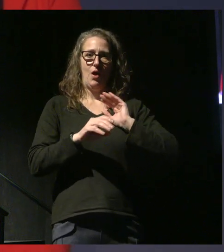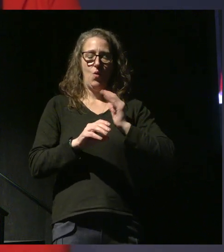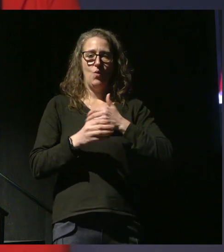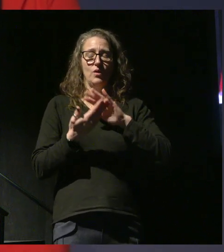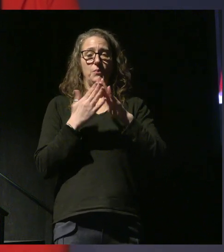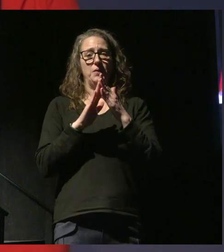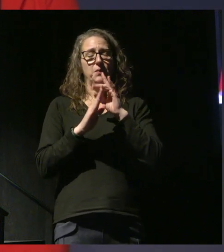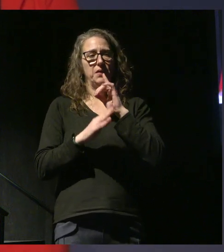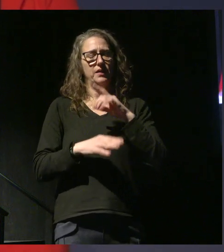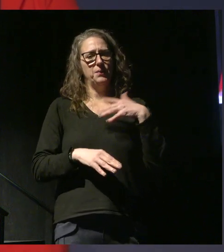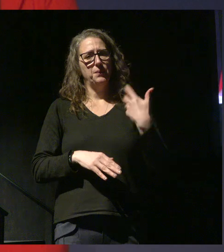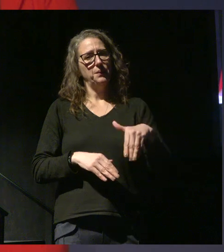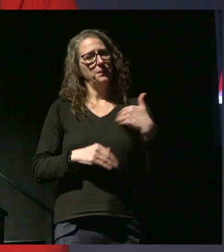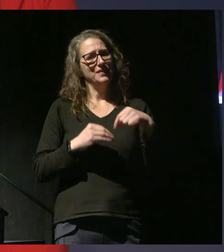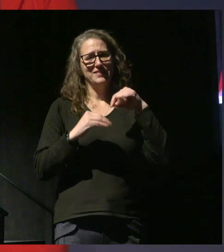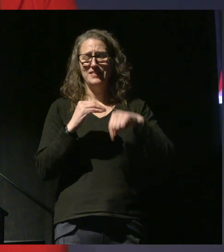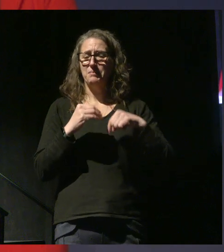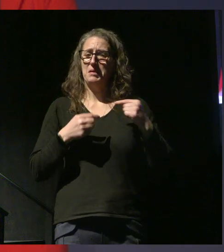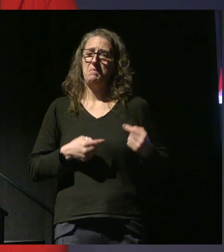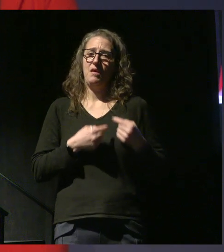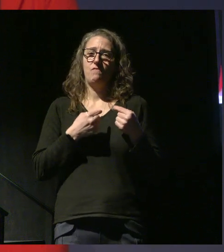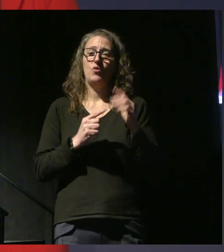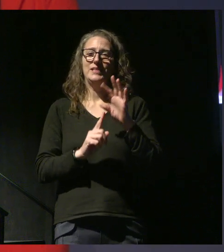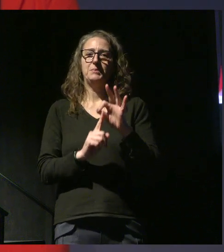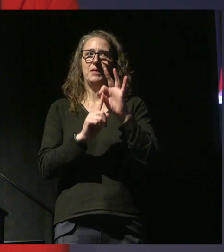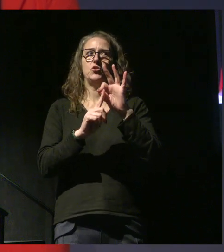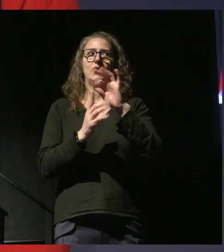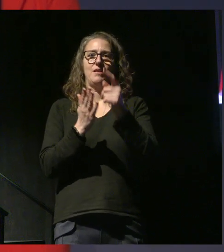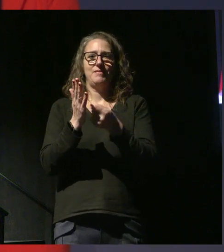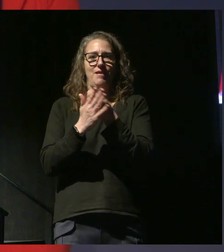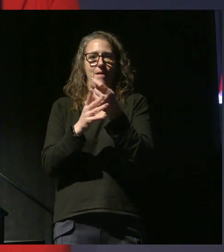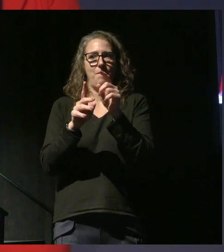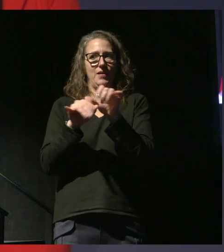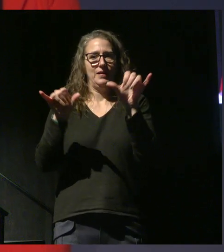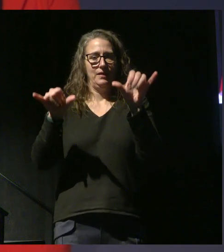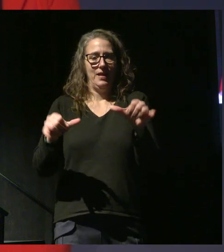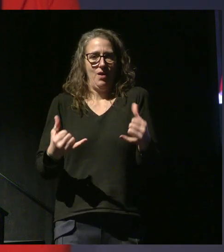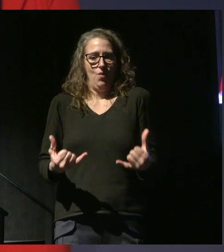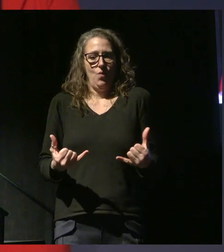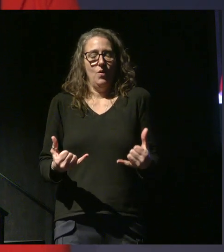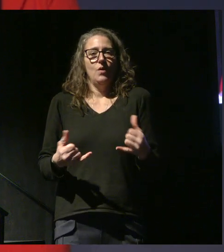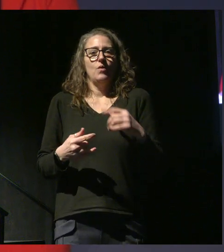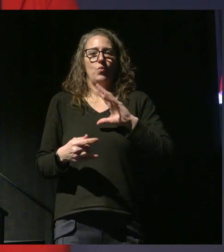particularly at a time like this one, where queer and trans people are experiencing increased systemic